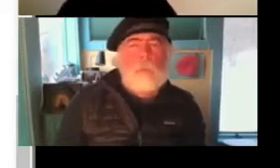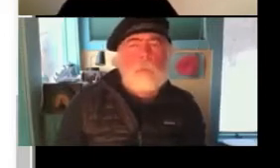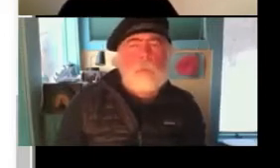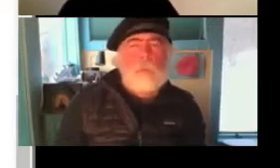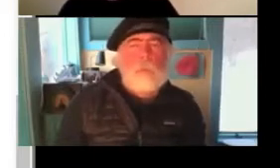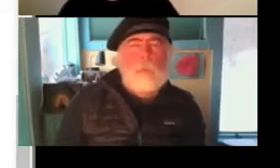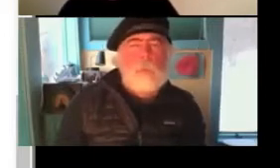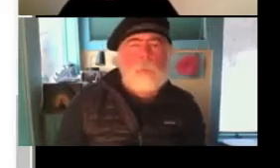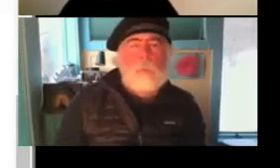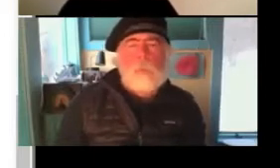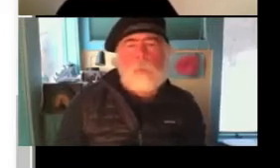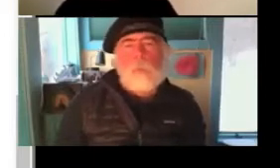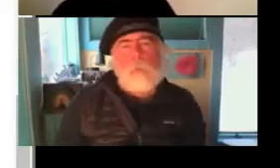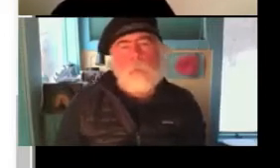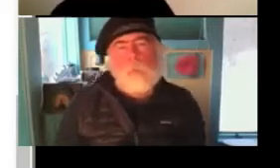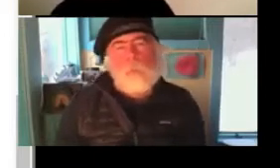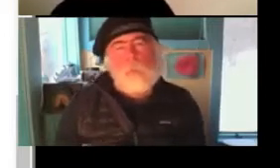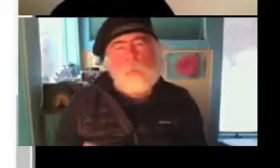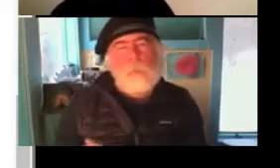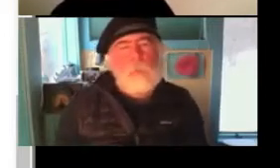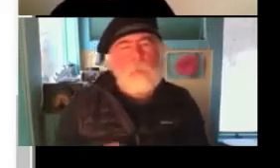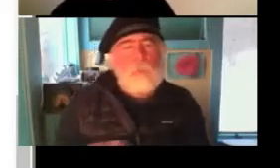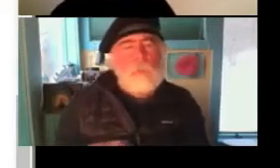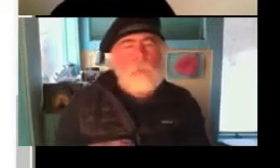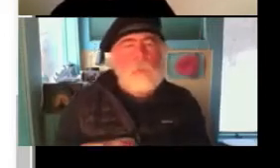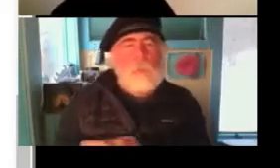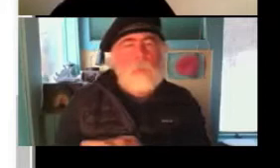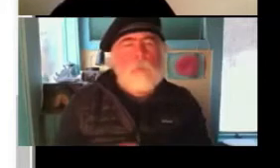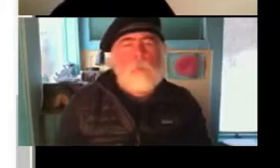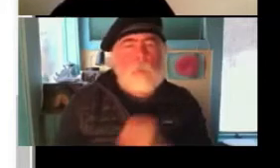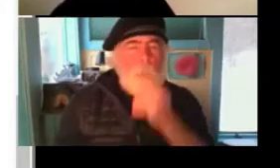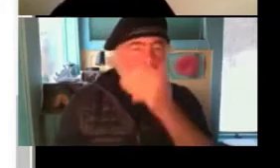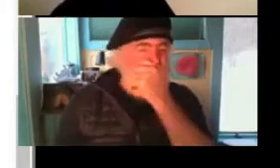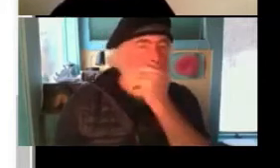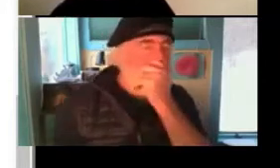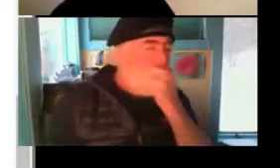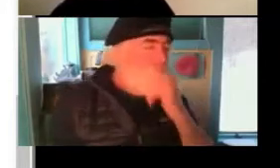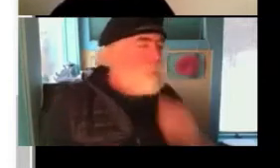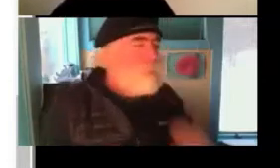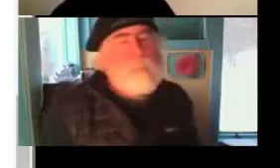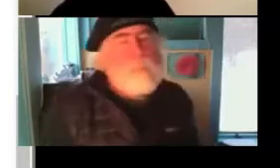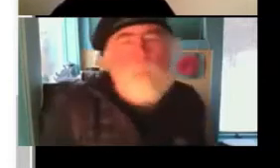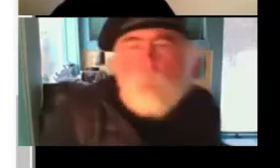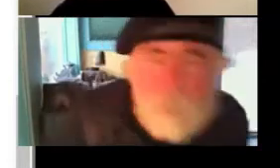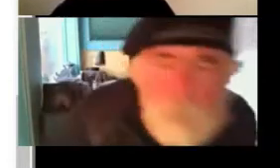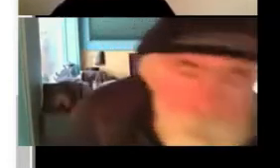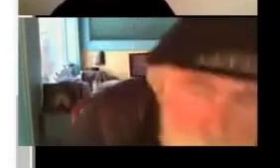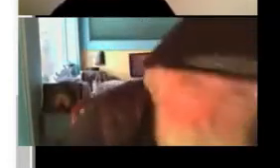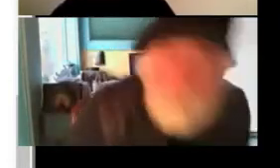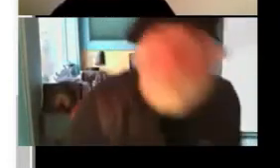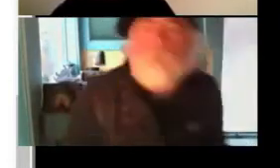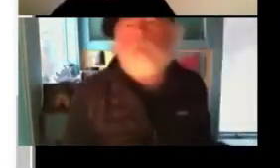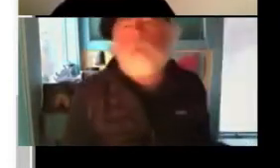creating drafts, and making the work. The expense section has an example above here in gray